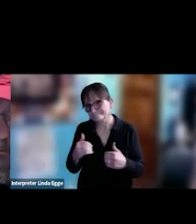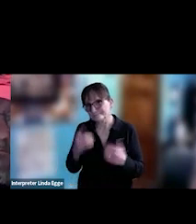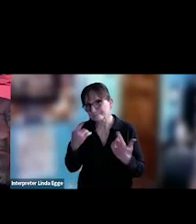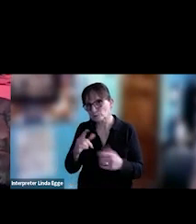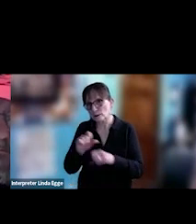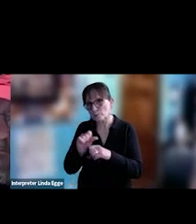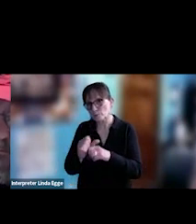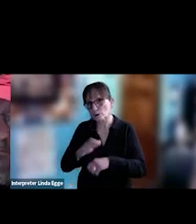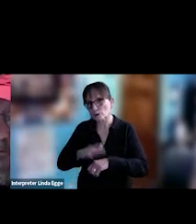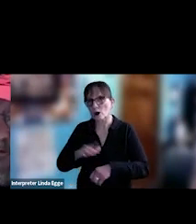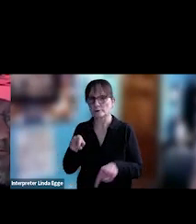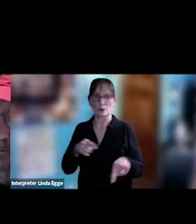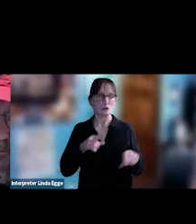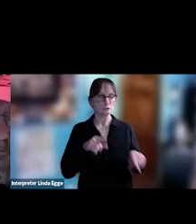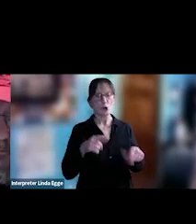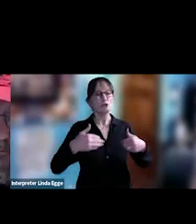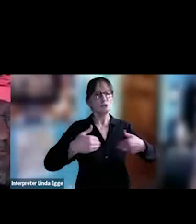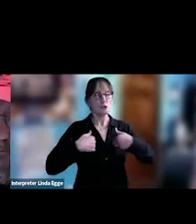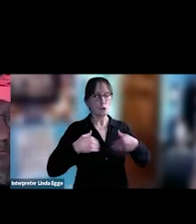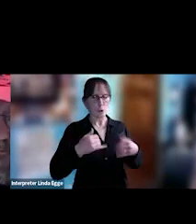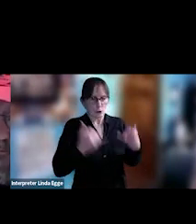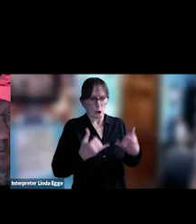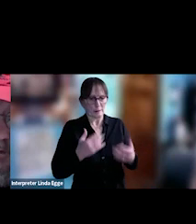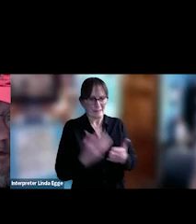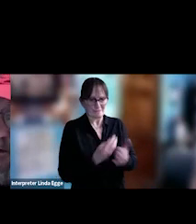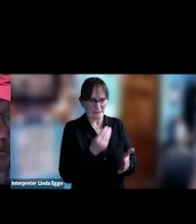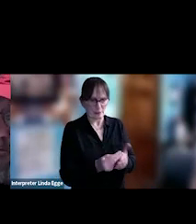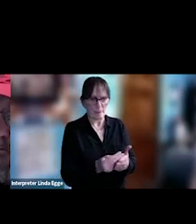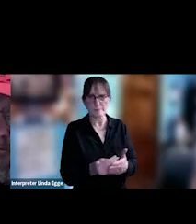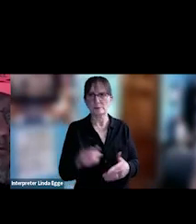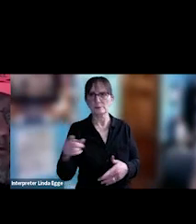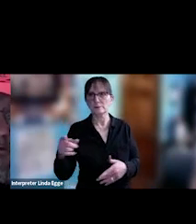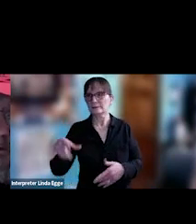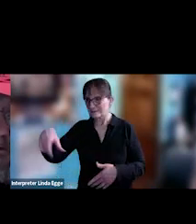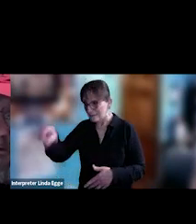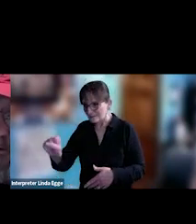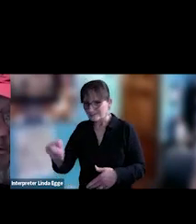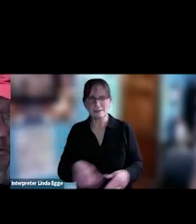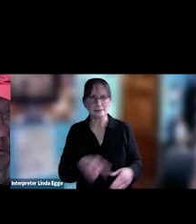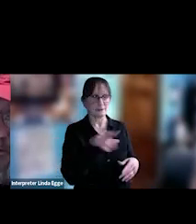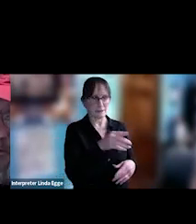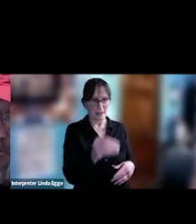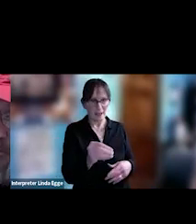So do you currently have income? Yeah. And what is your income?